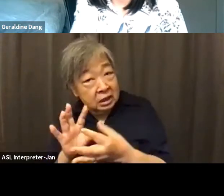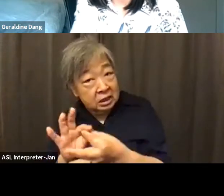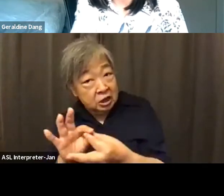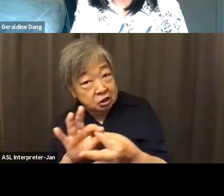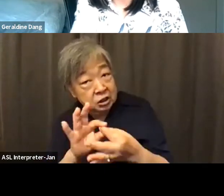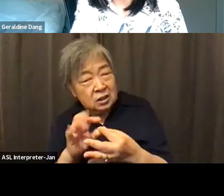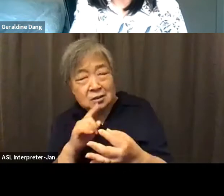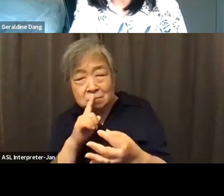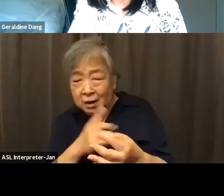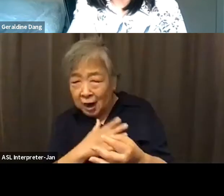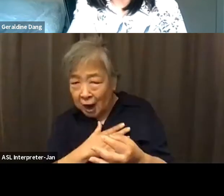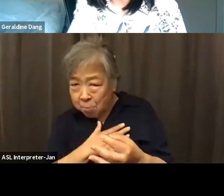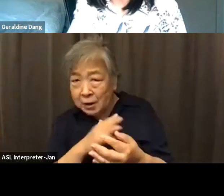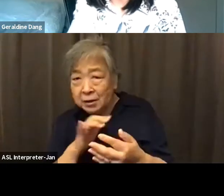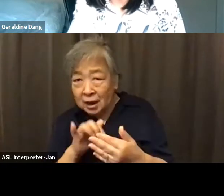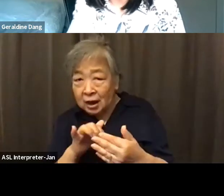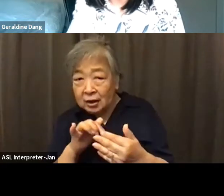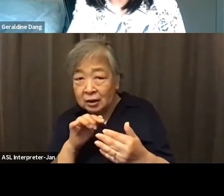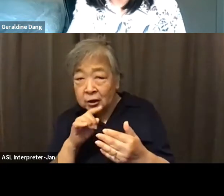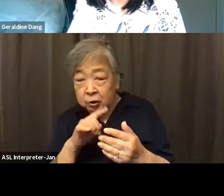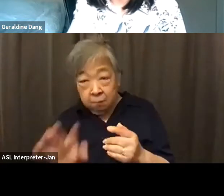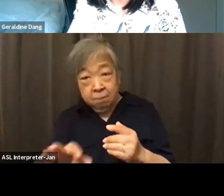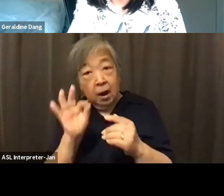that you found those.